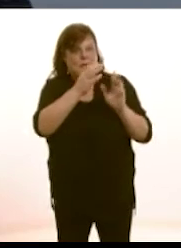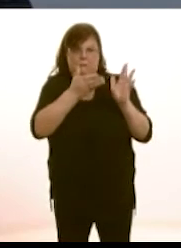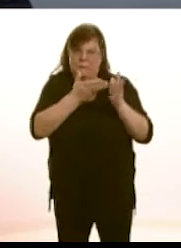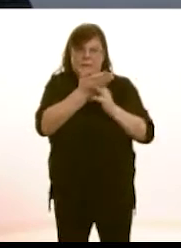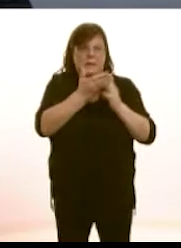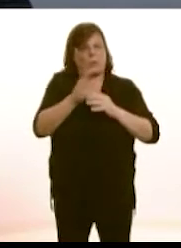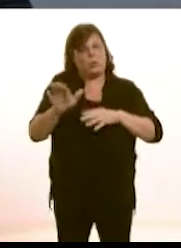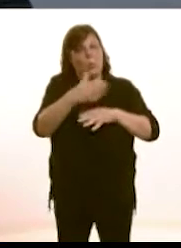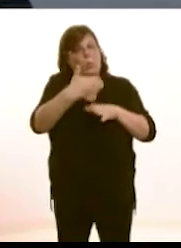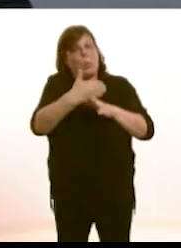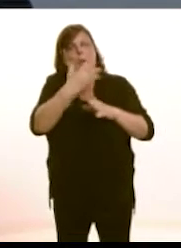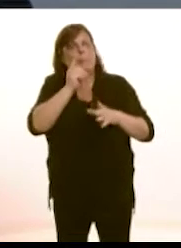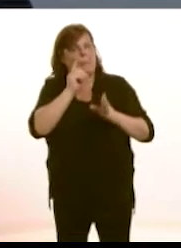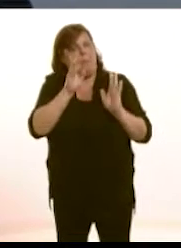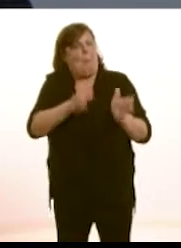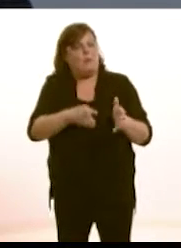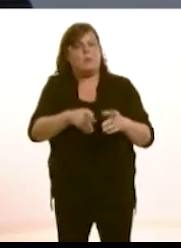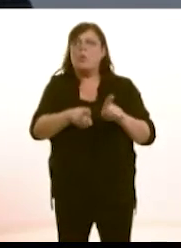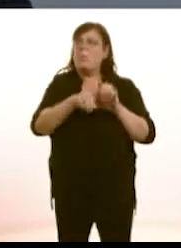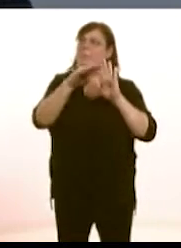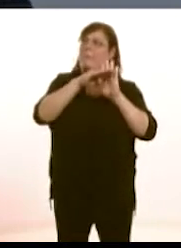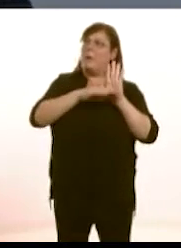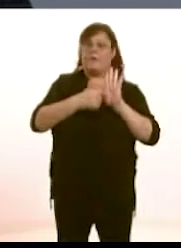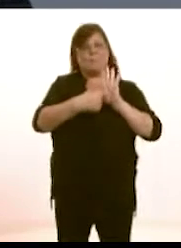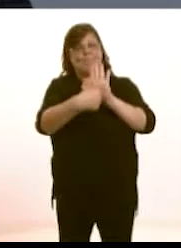Paul Davies: The manifesto also said it would Paul Davies: ëinstigate a programme of annual